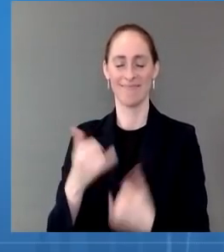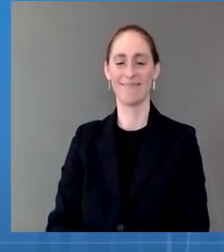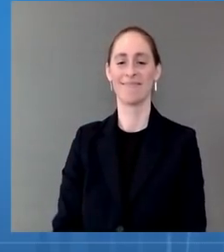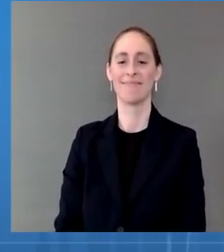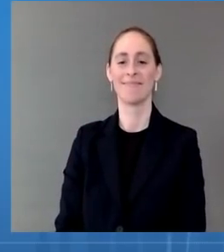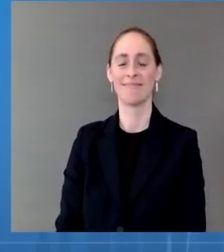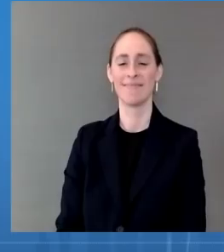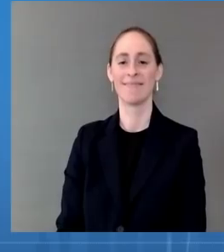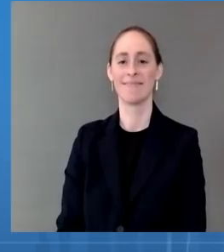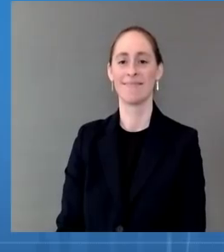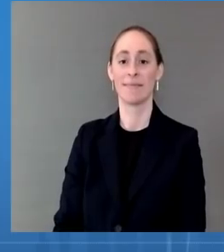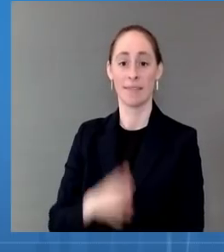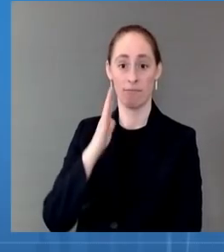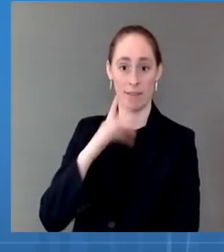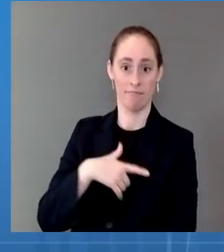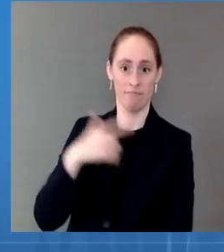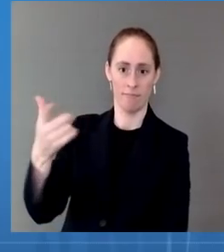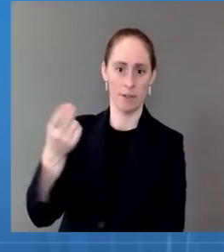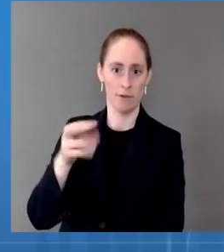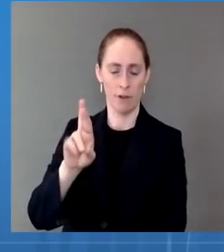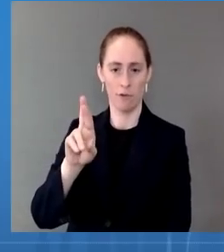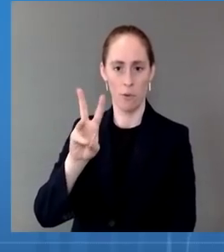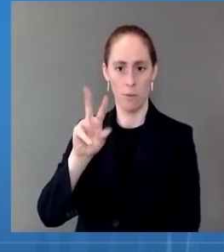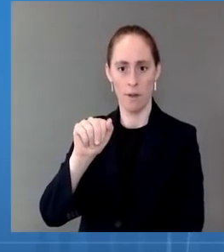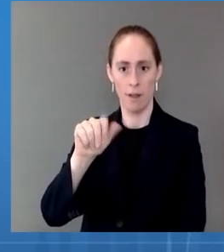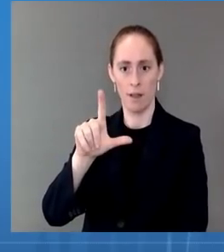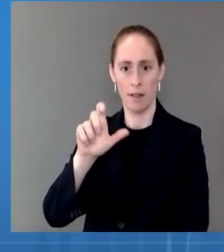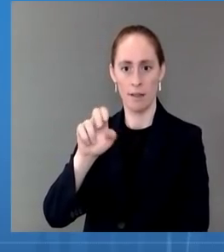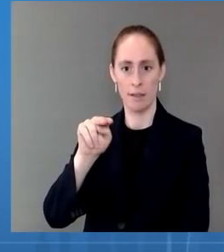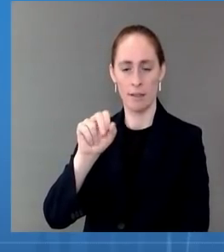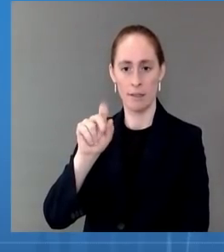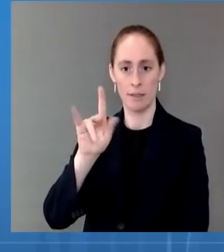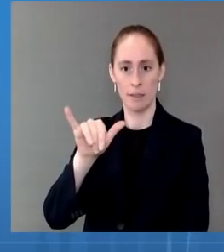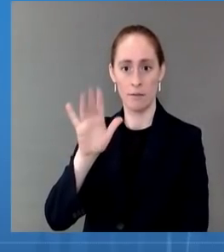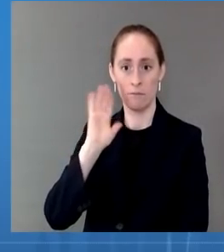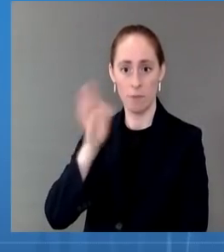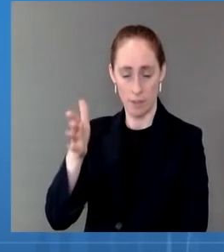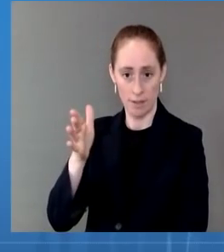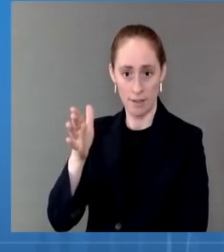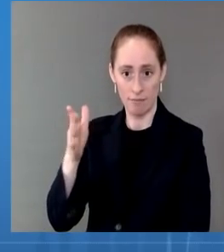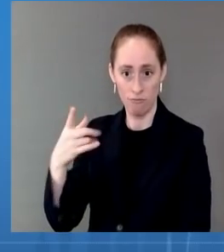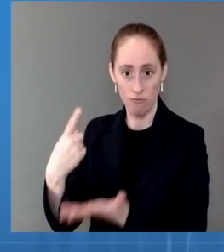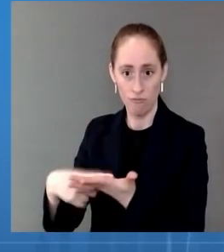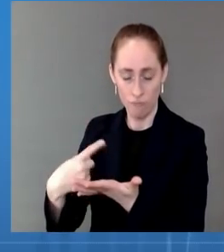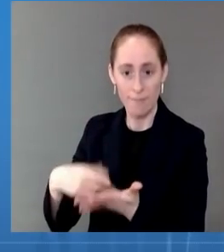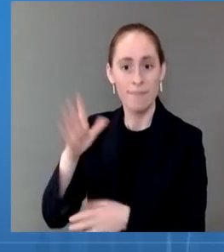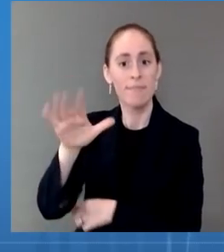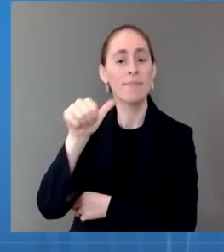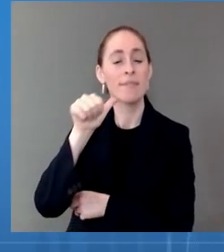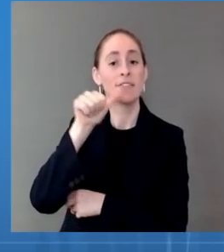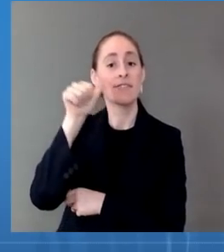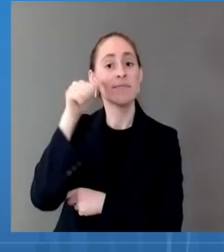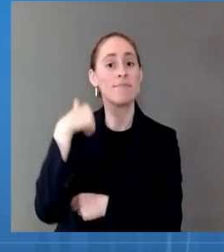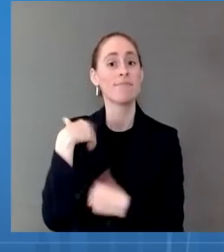and the decision by FDA and CDC yesterday to make boosters available to 16 and 17 year olds.